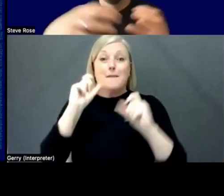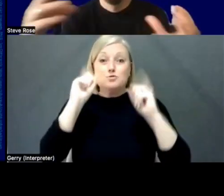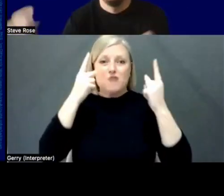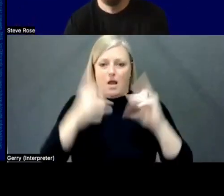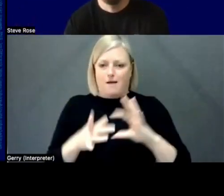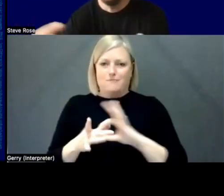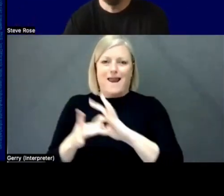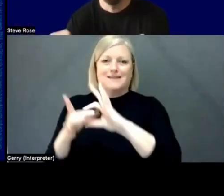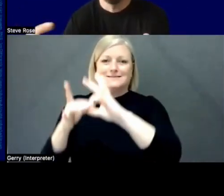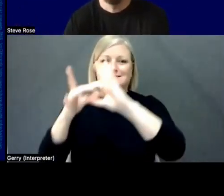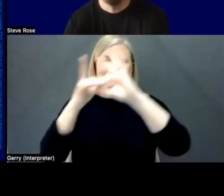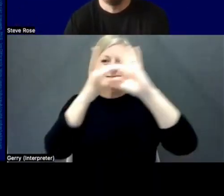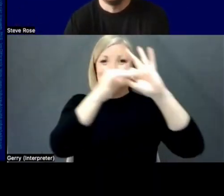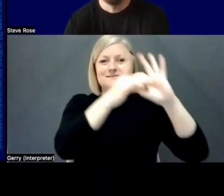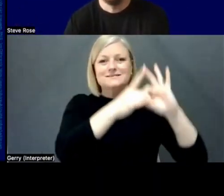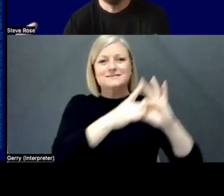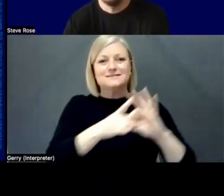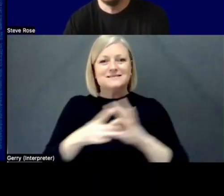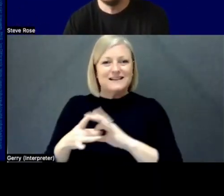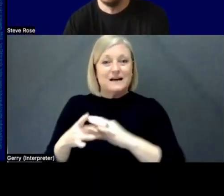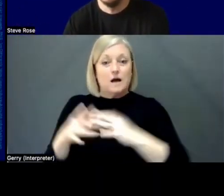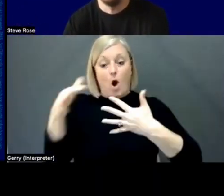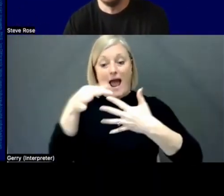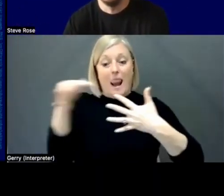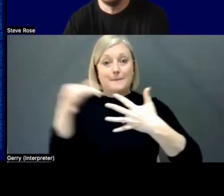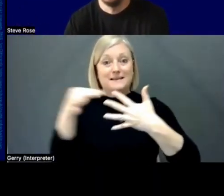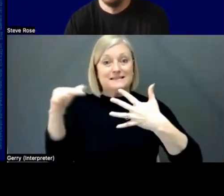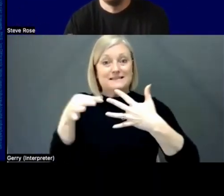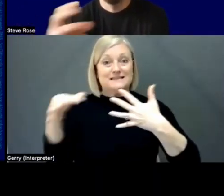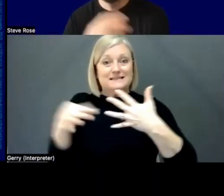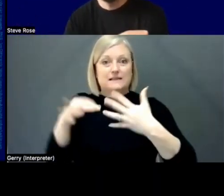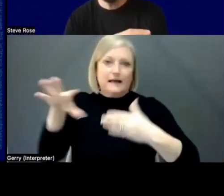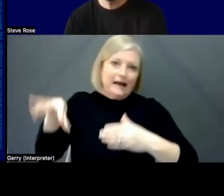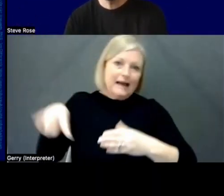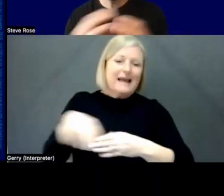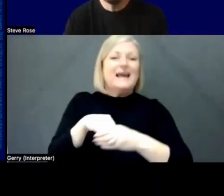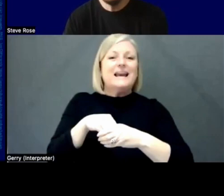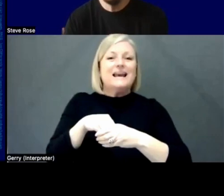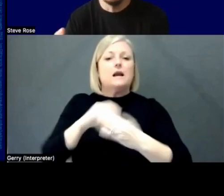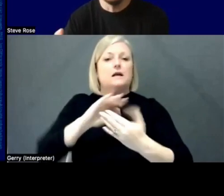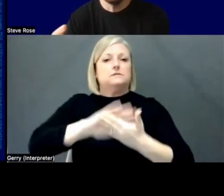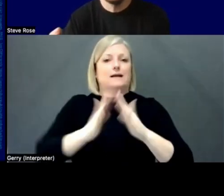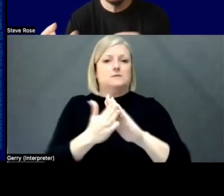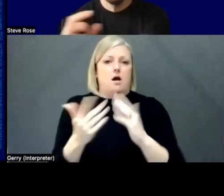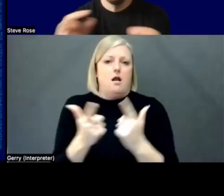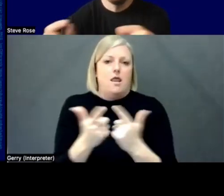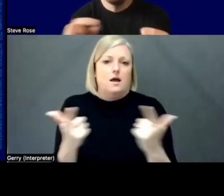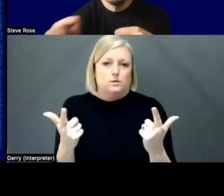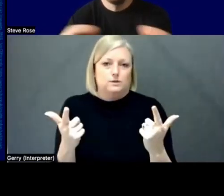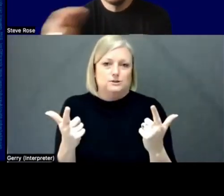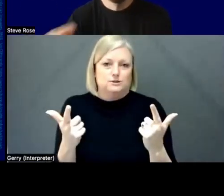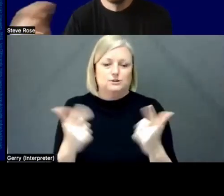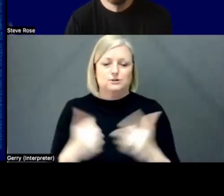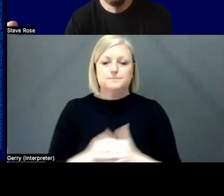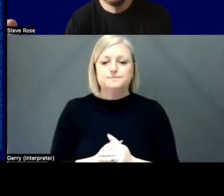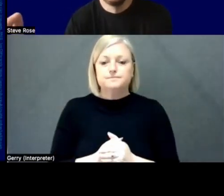the elements of making up tactile sign language, but to confuse things, people might also use those